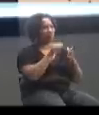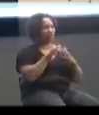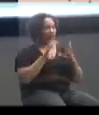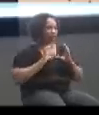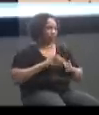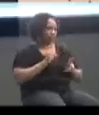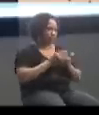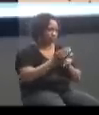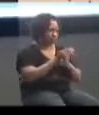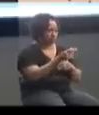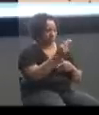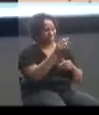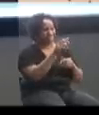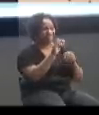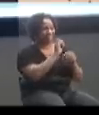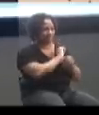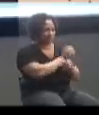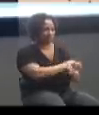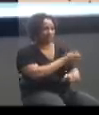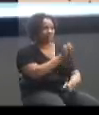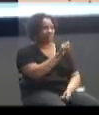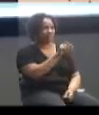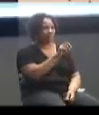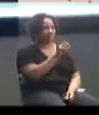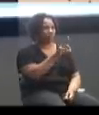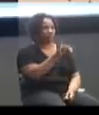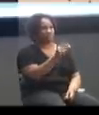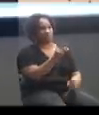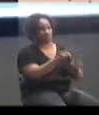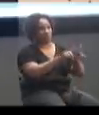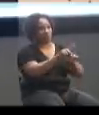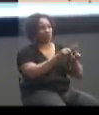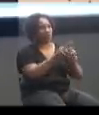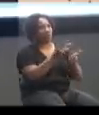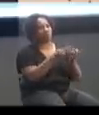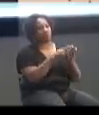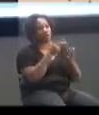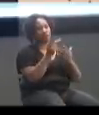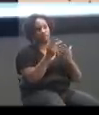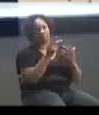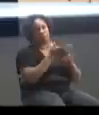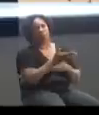WE CREATED GREEN SCHEDULES, SO CUSTOMERS CAN PURCHASE ENERGY